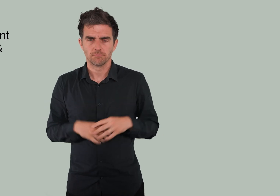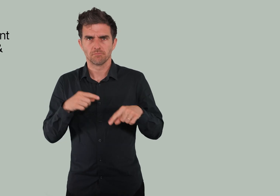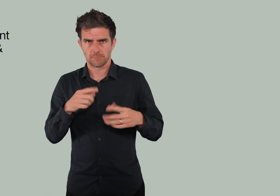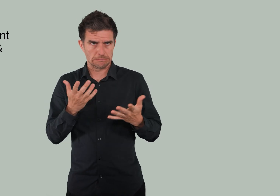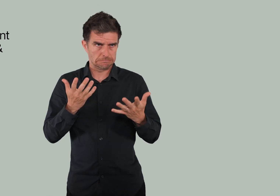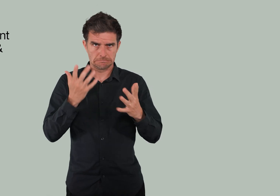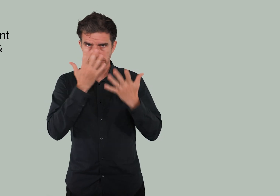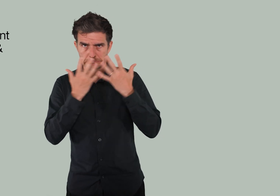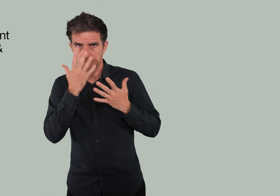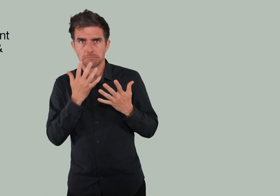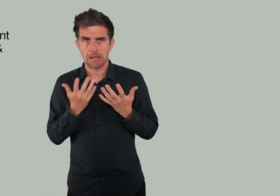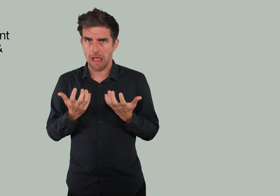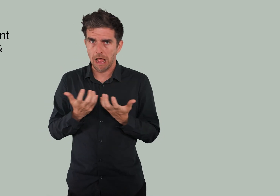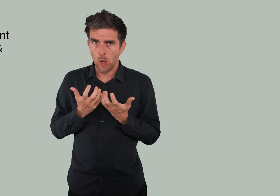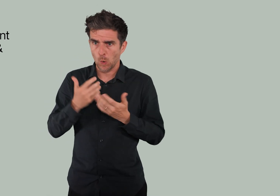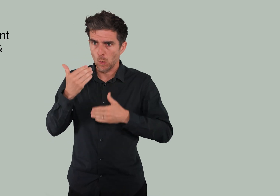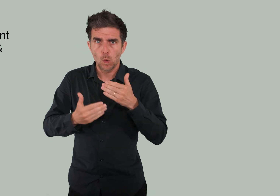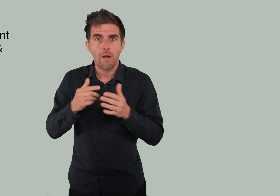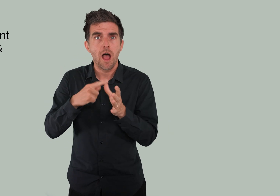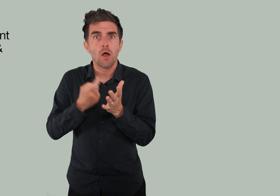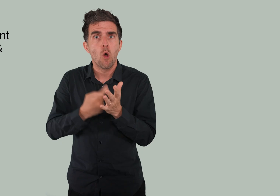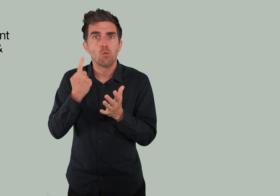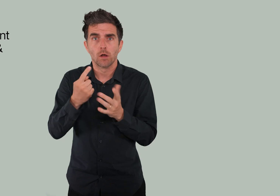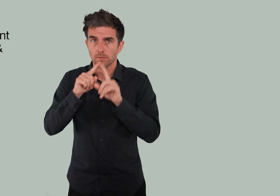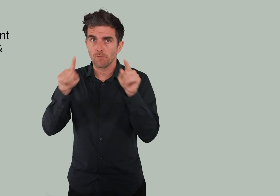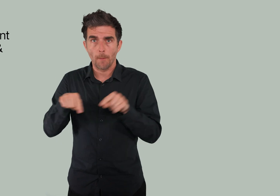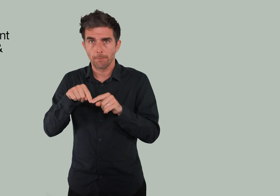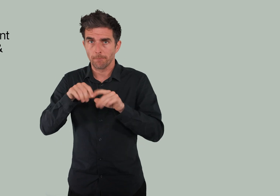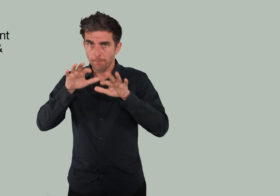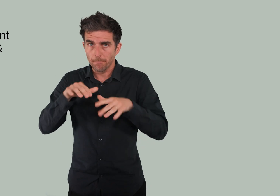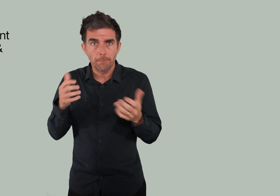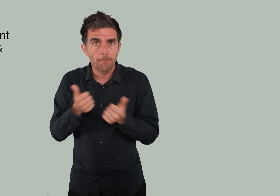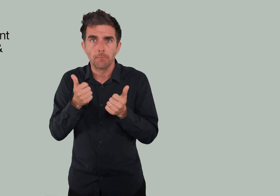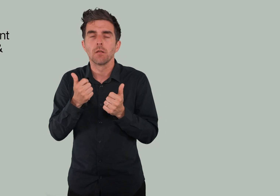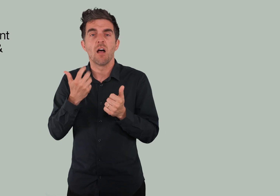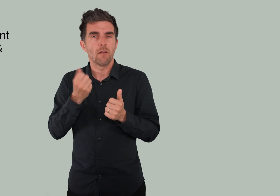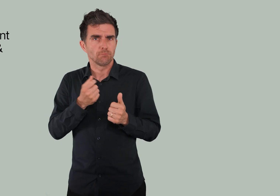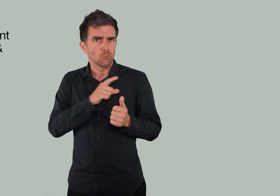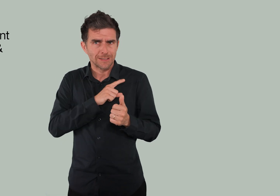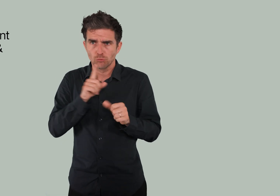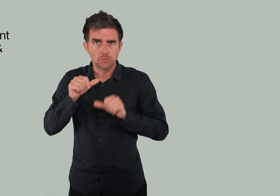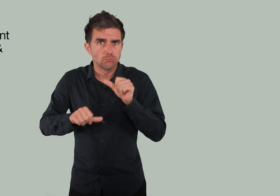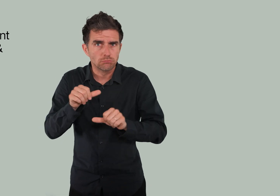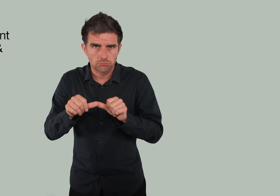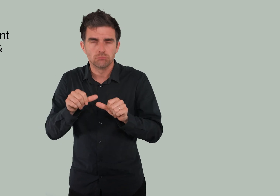6.70 There is uncertainty about how to complete the AR1 form and the reasons for doing so,